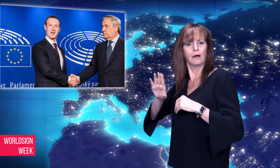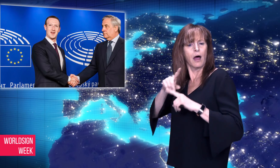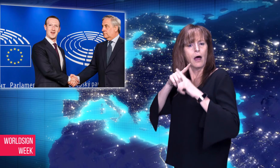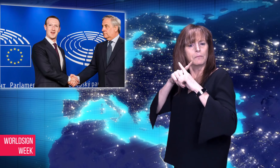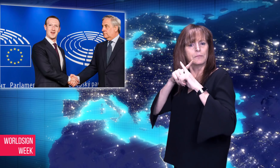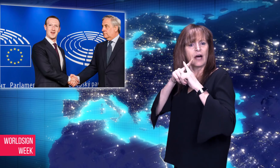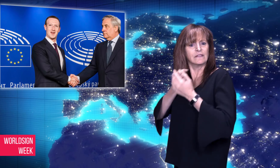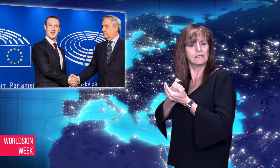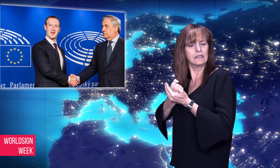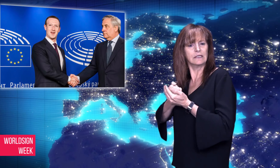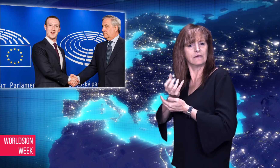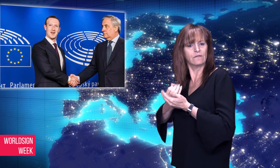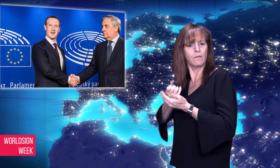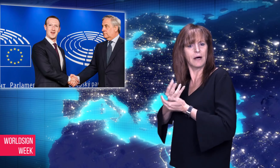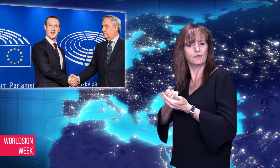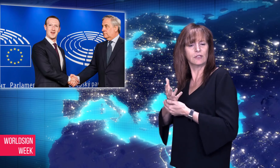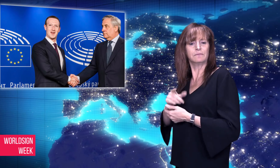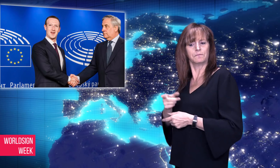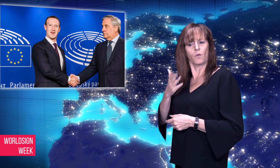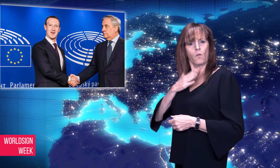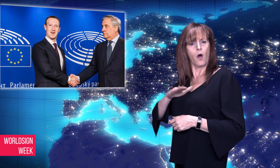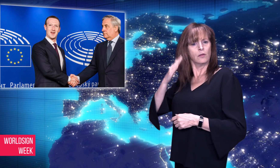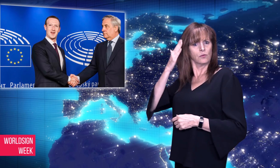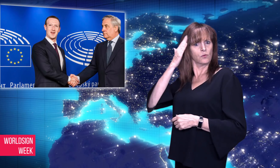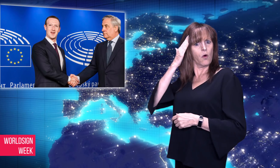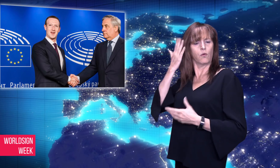privacy and wanted to know if